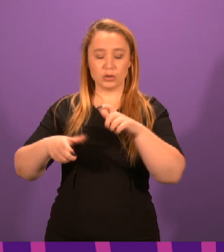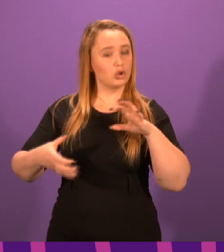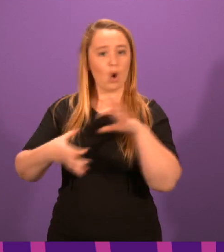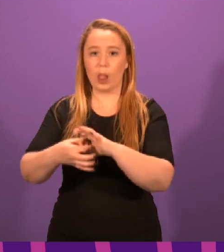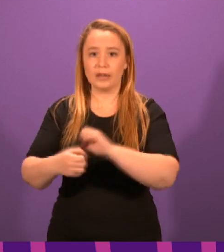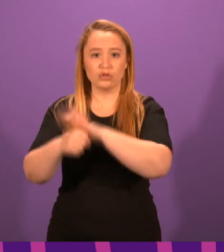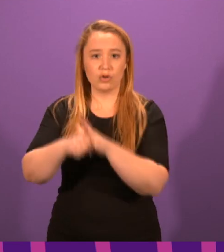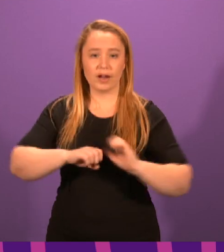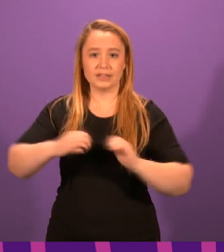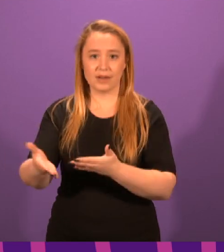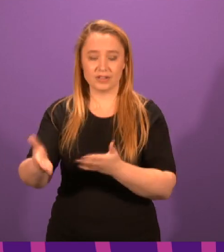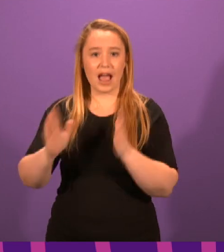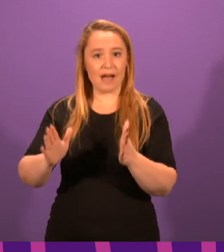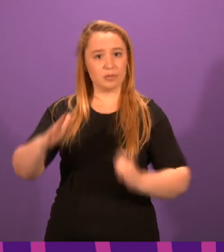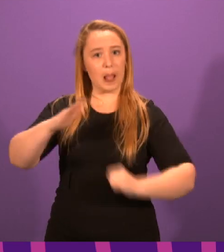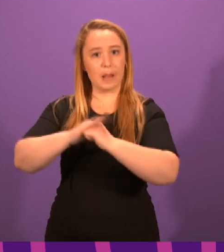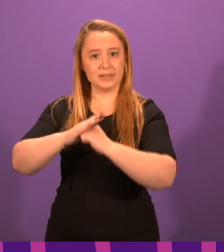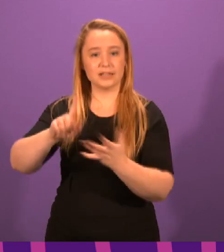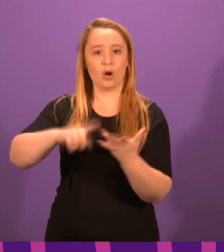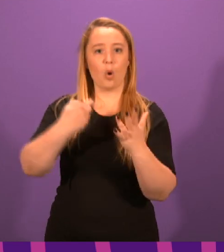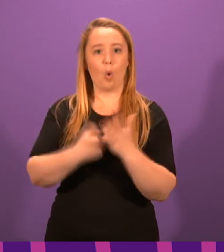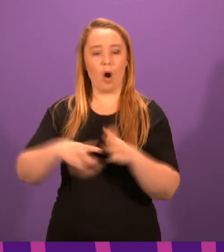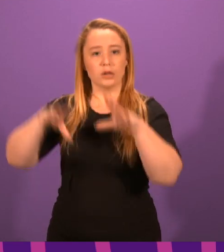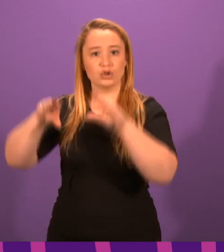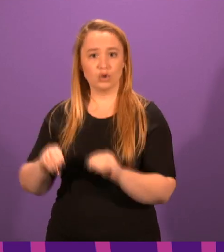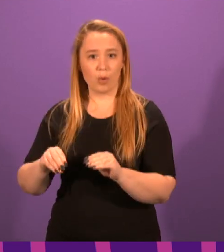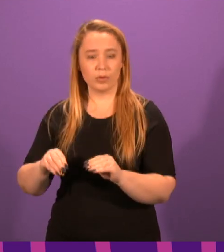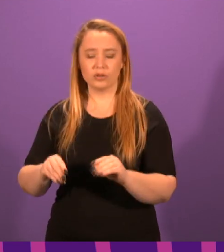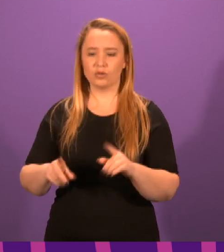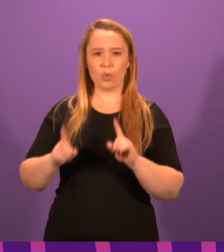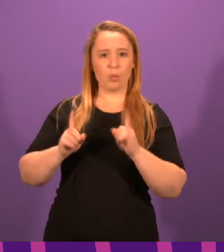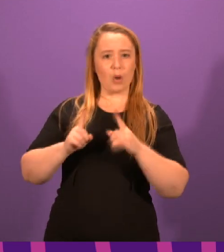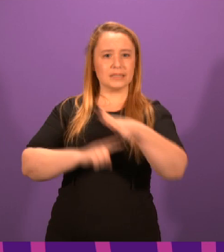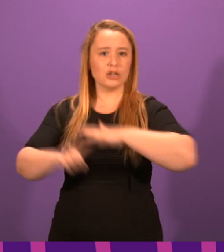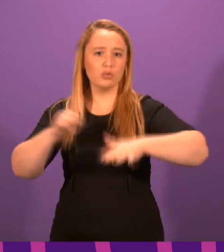limited or paused this winter, will she set out in exactly what circumstances that will happen,